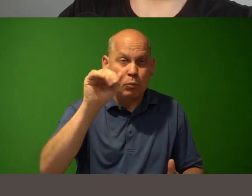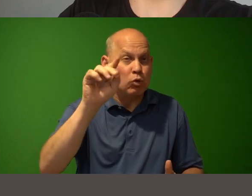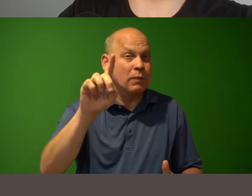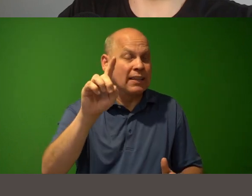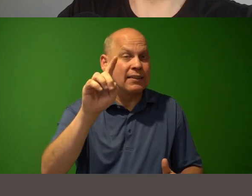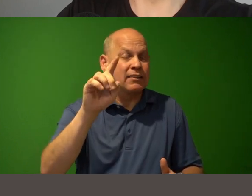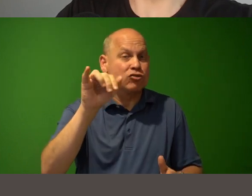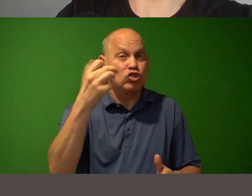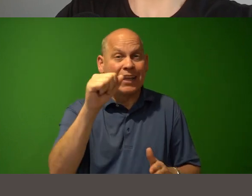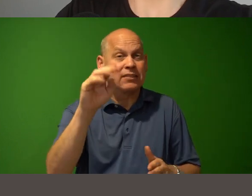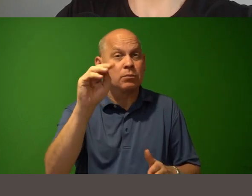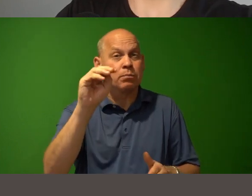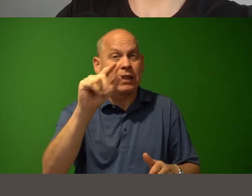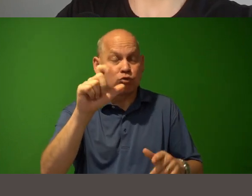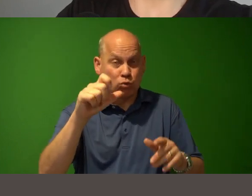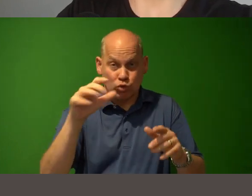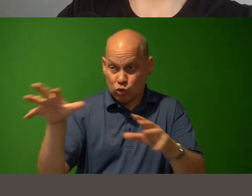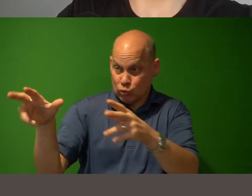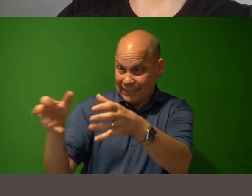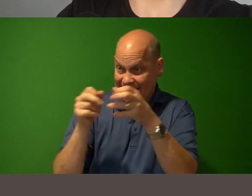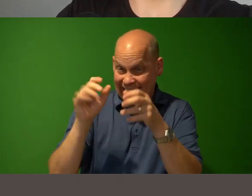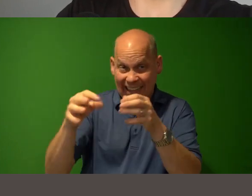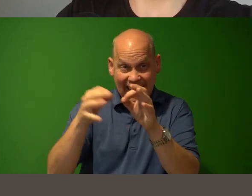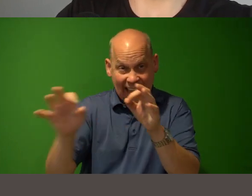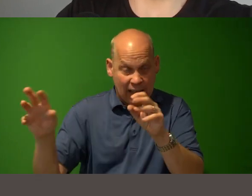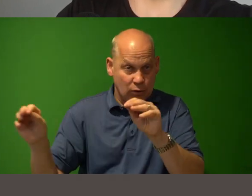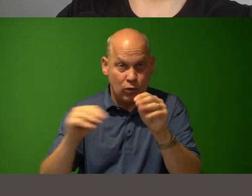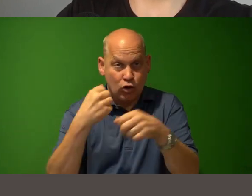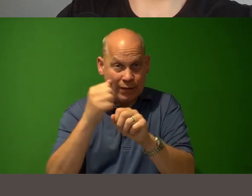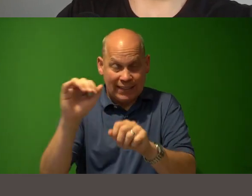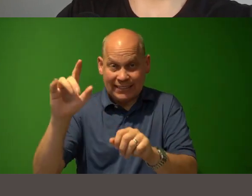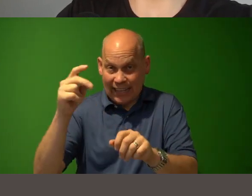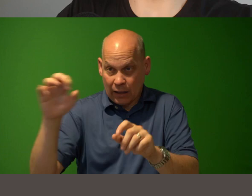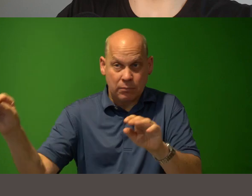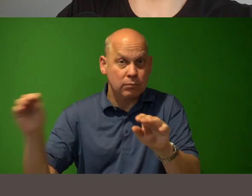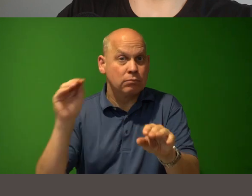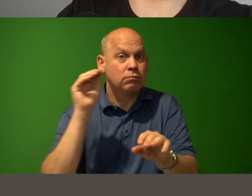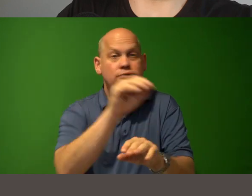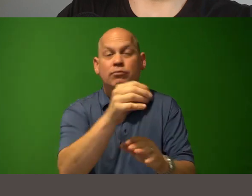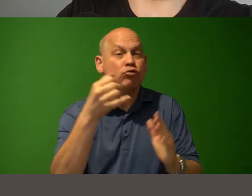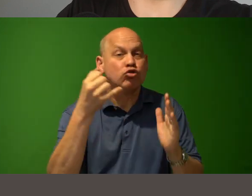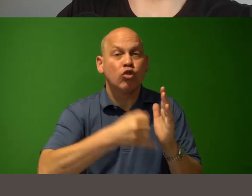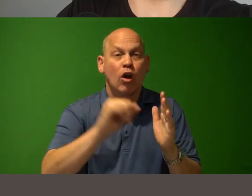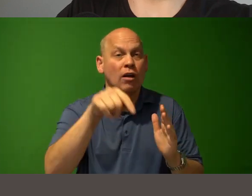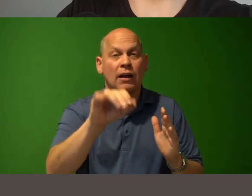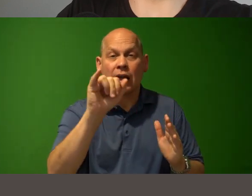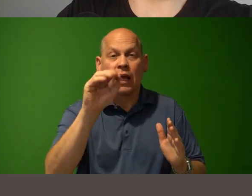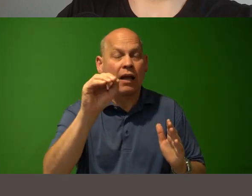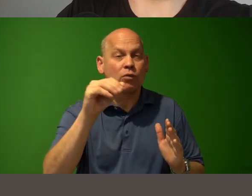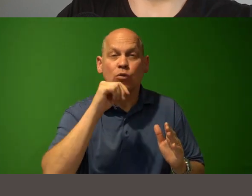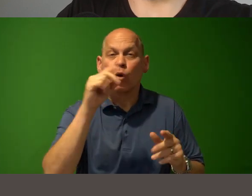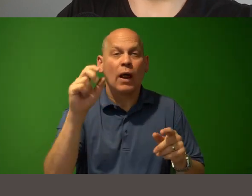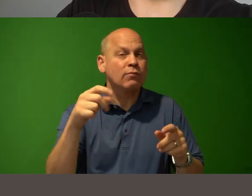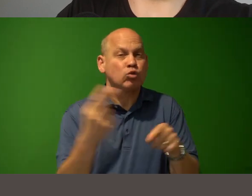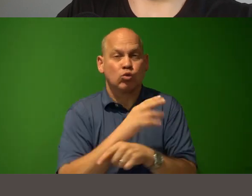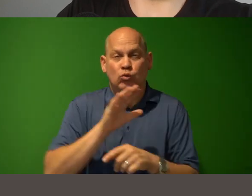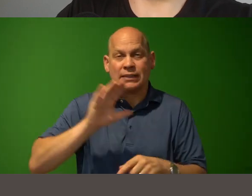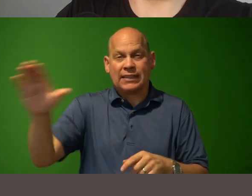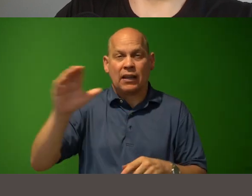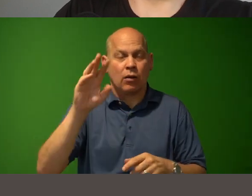So you can actually take that markup language to create these diagrams and do it in draw IO you don't have to just use mermaid website.